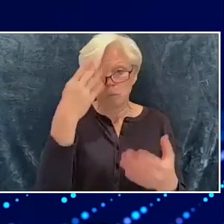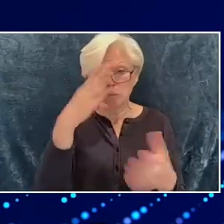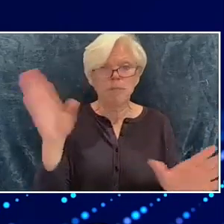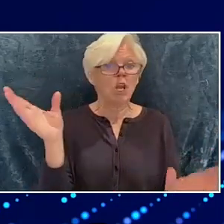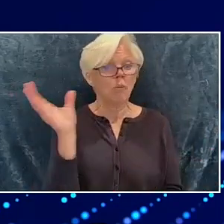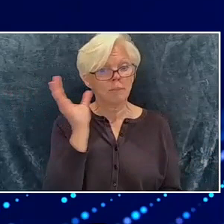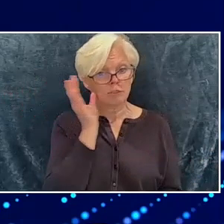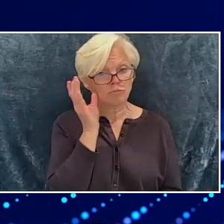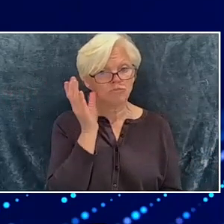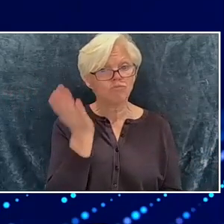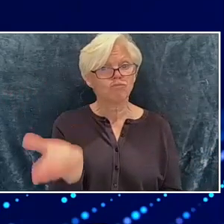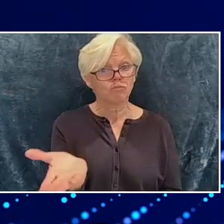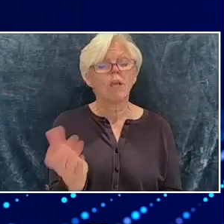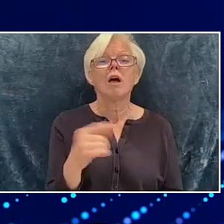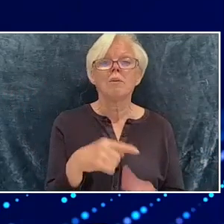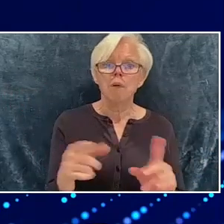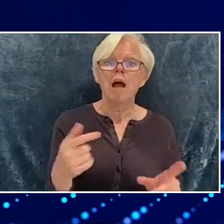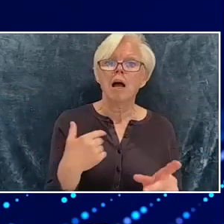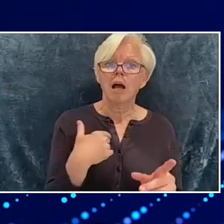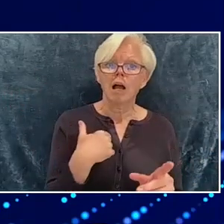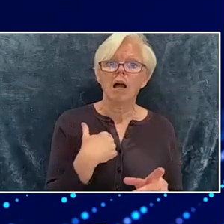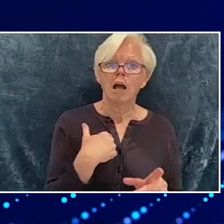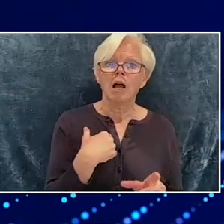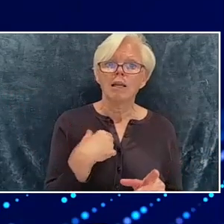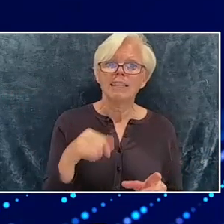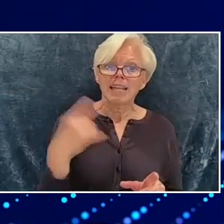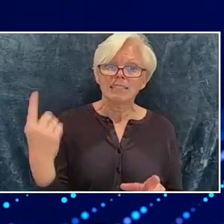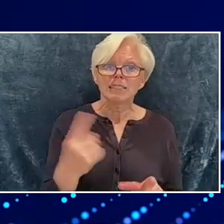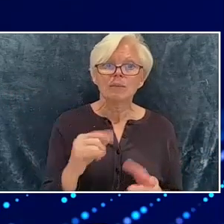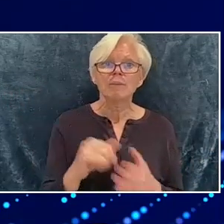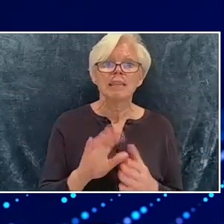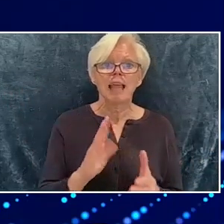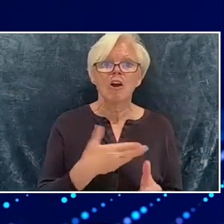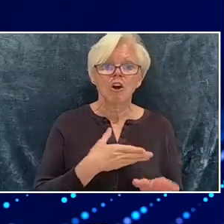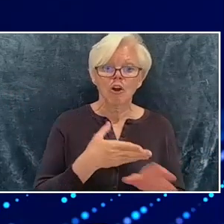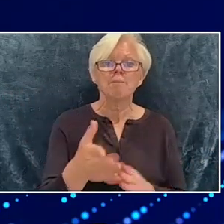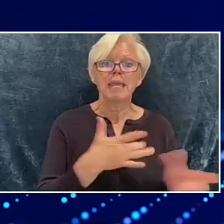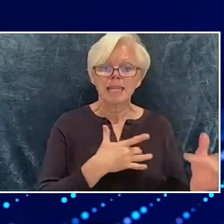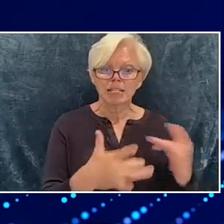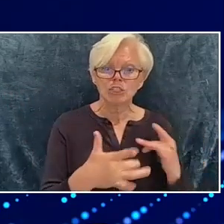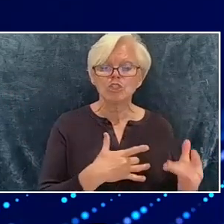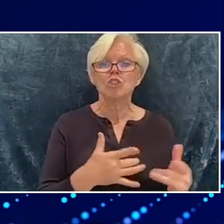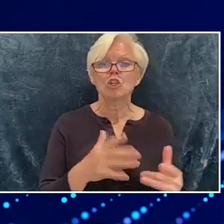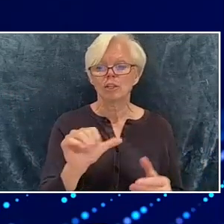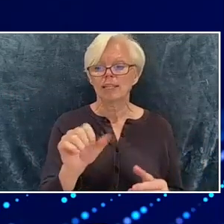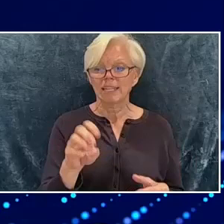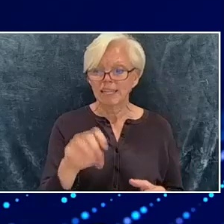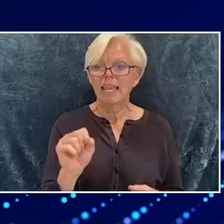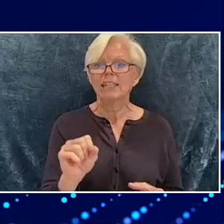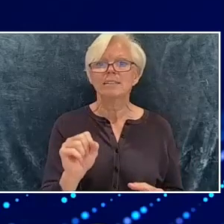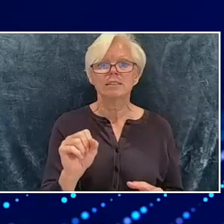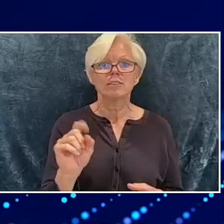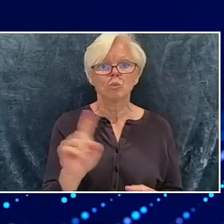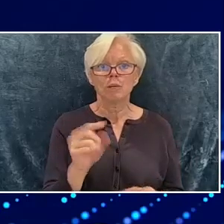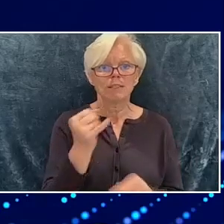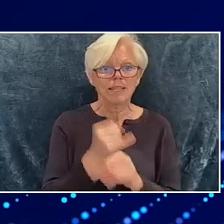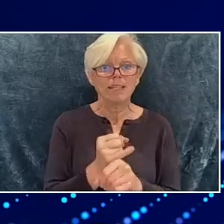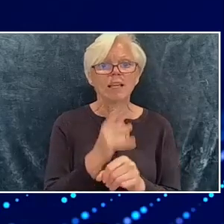But it is something that, you know, our main concern are cases where, you know, the institution is providing materials to